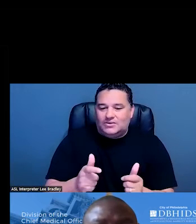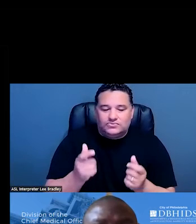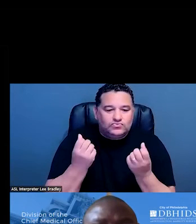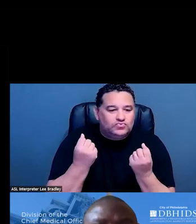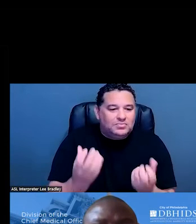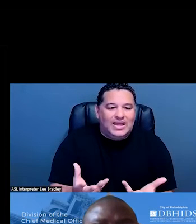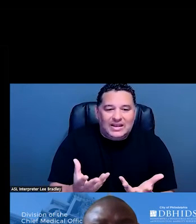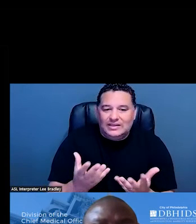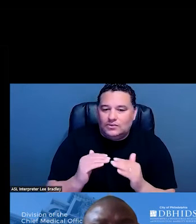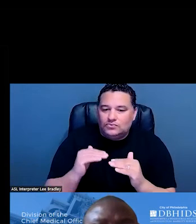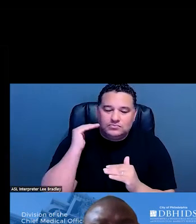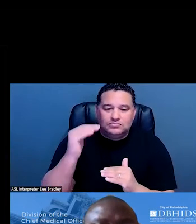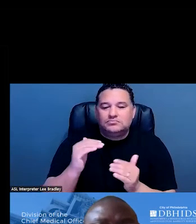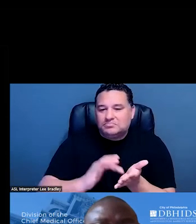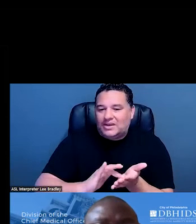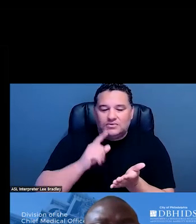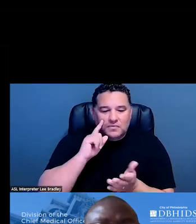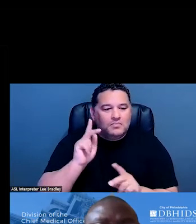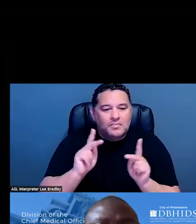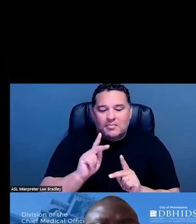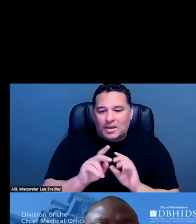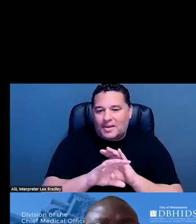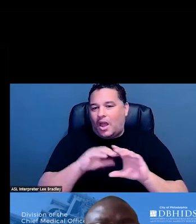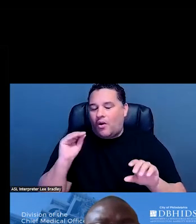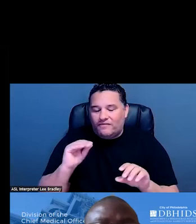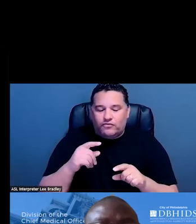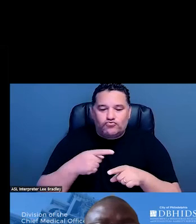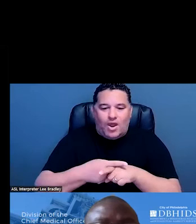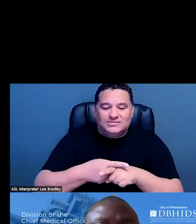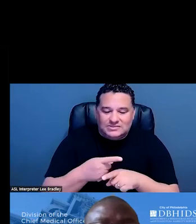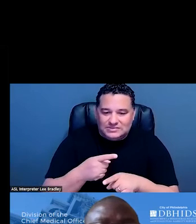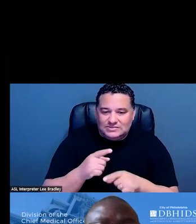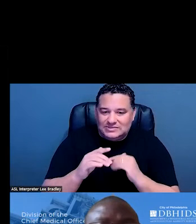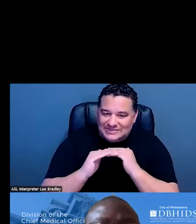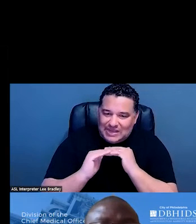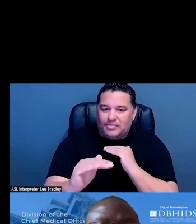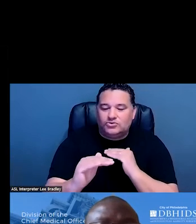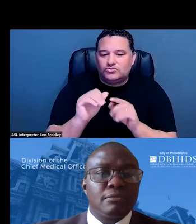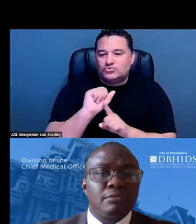. WITH, WITH, MOVING MUCH TOO FAST, WITH TOO MANY , AND TOO MUCH MEDICATION FOR PEOPLE COMING